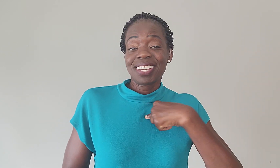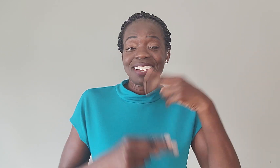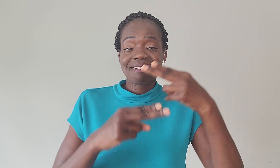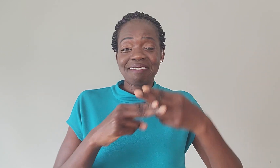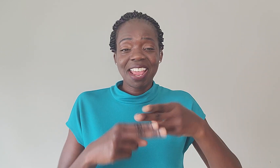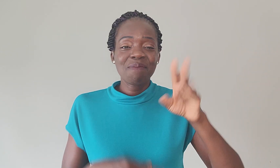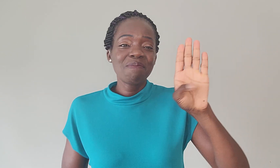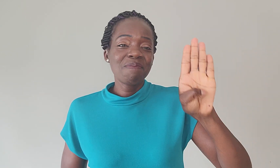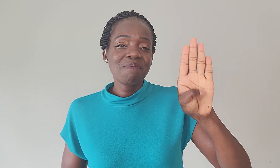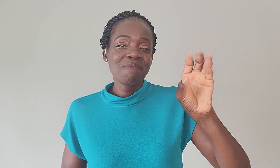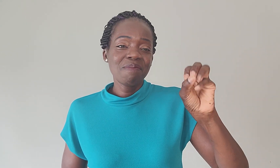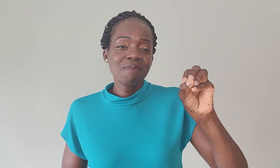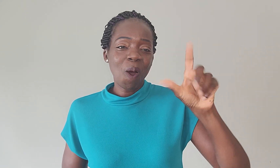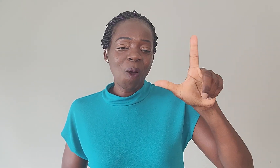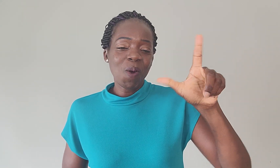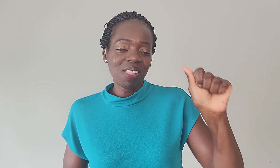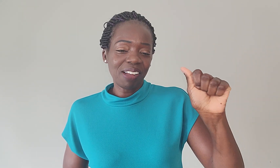My name is Bola!